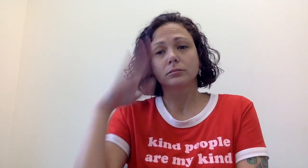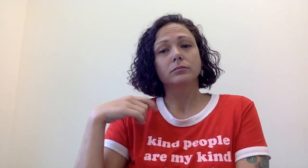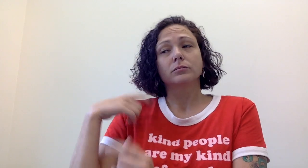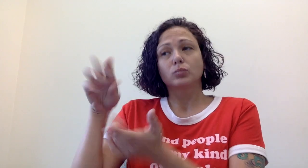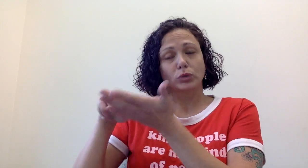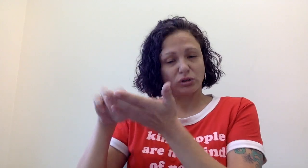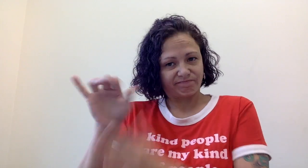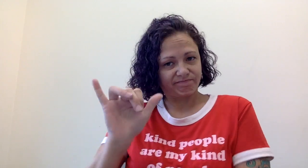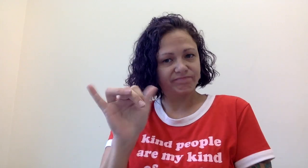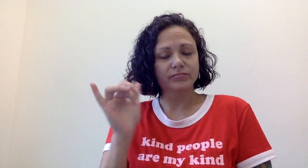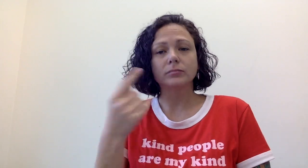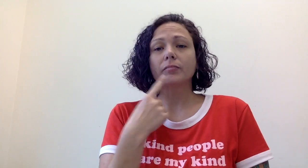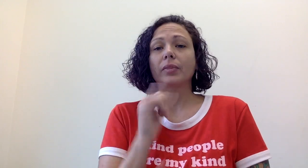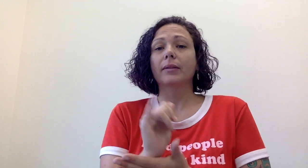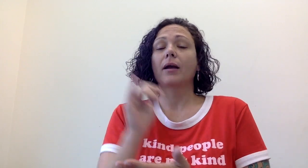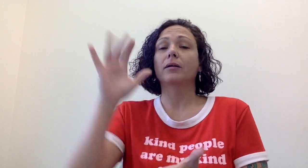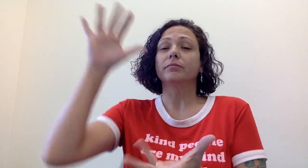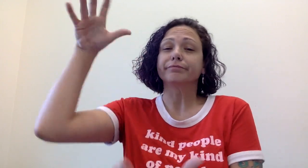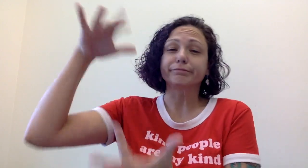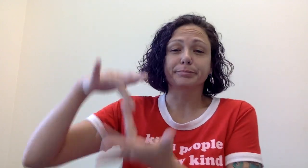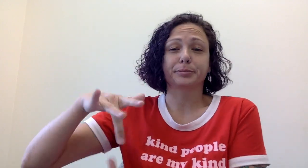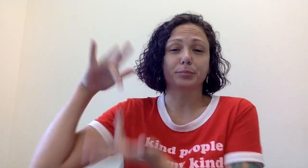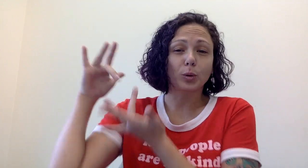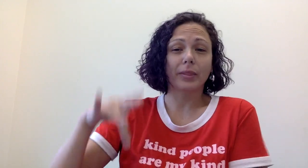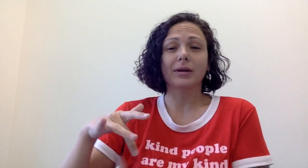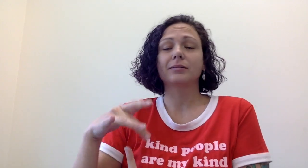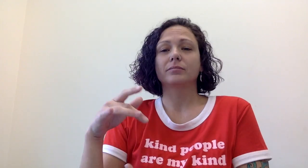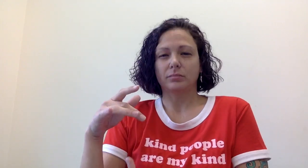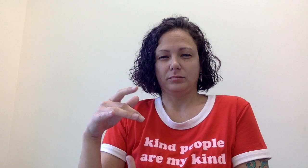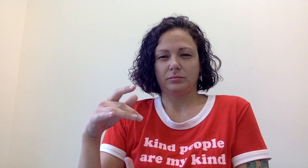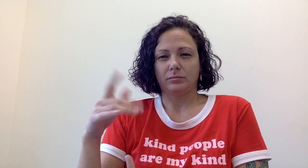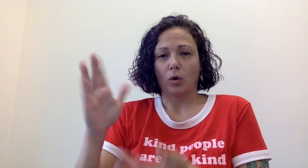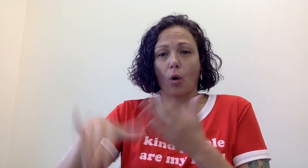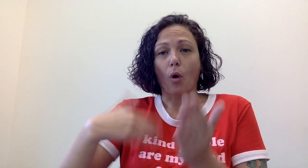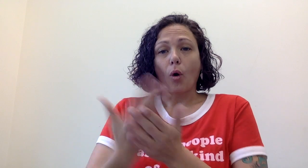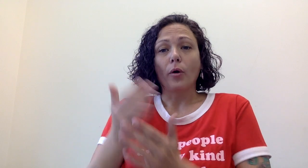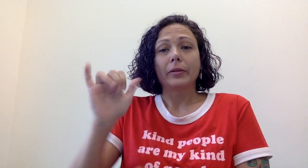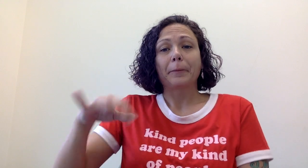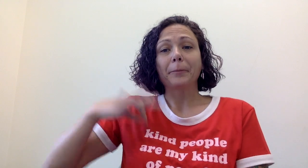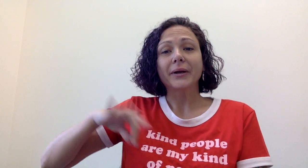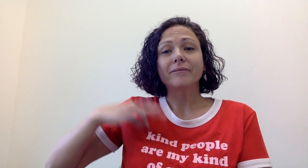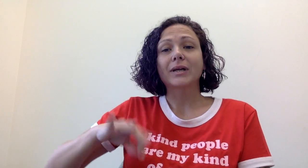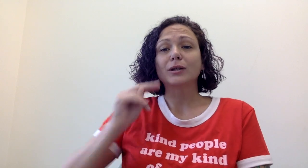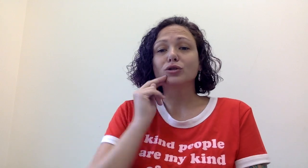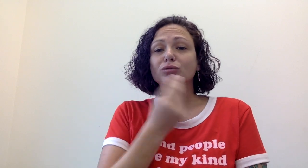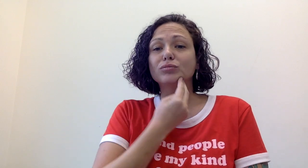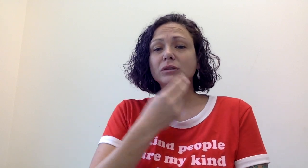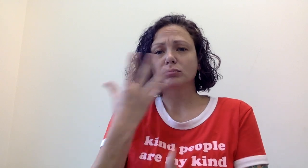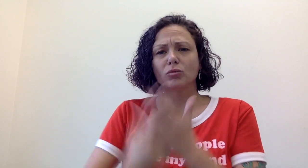I've discovered through my research that fruit smoothies destroy most of the benefits and nutrients that are found in whole fruits.